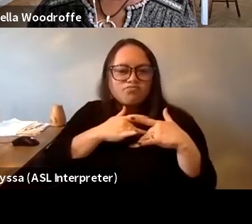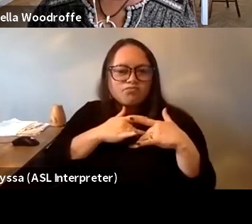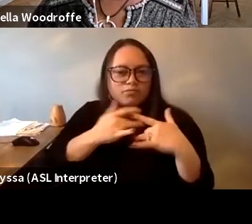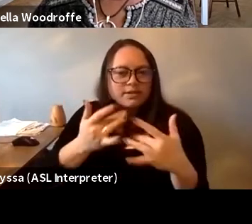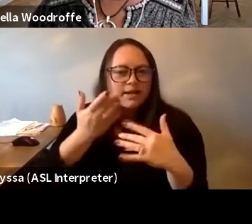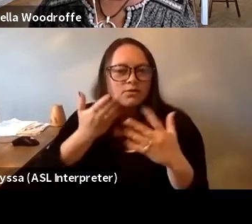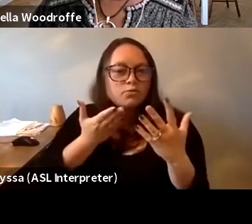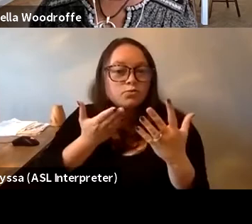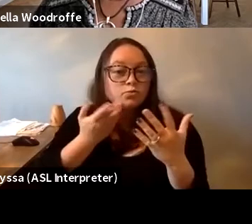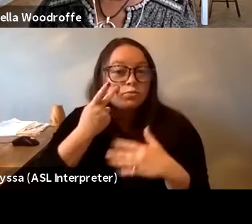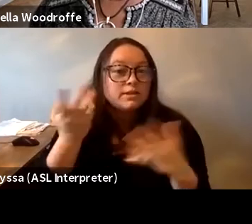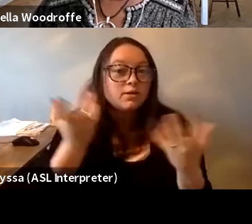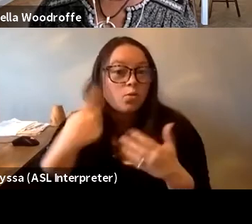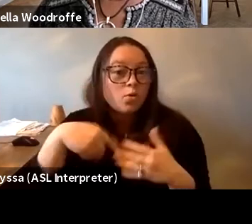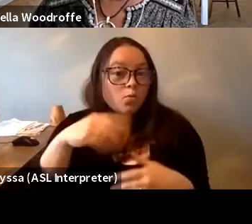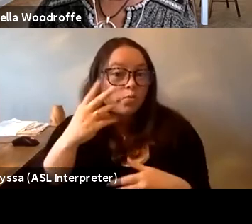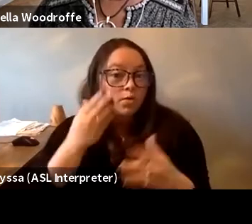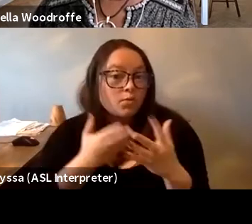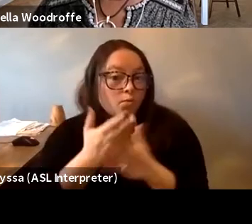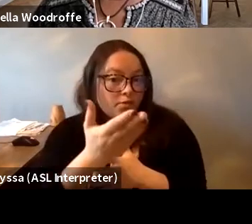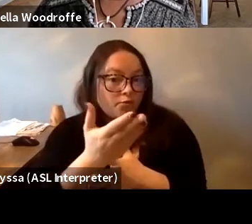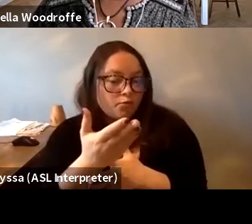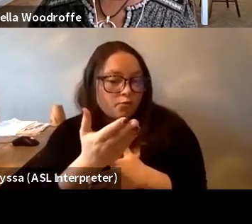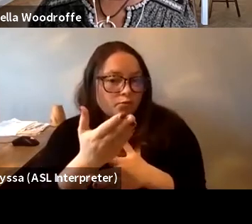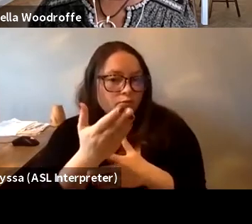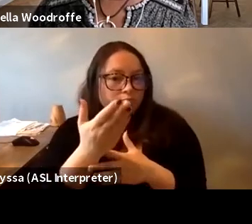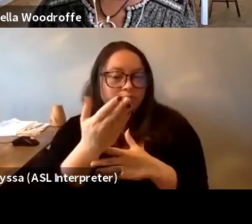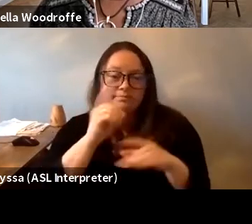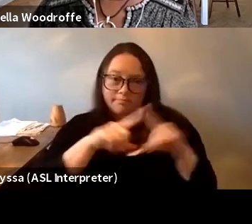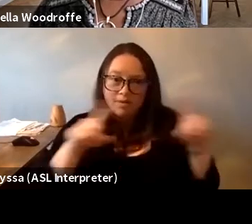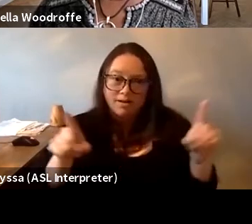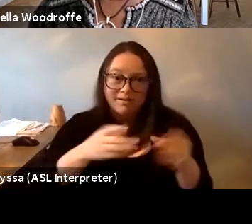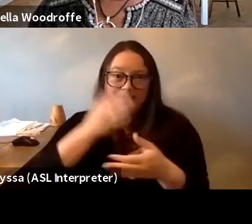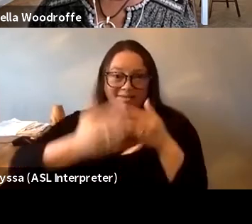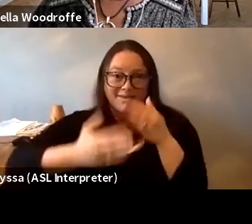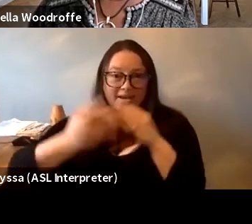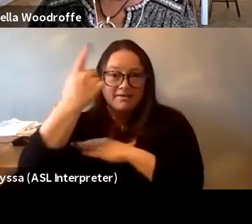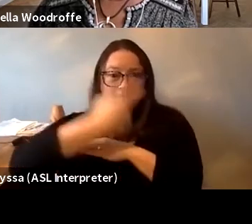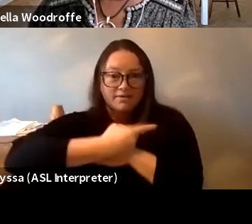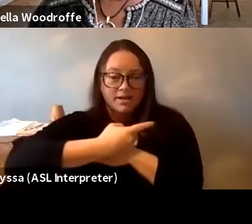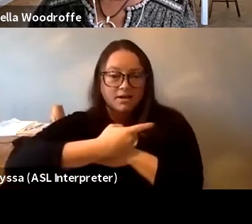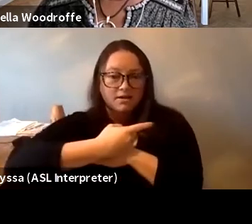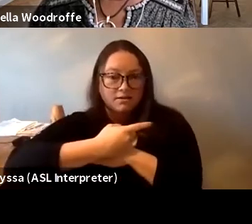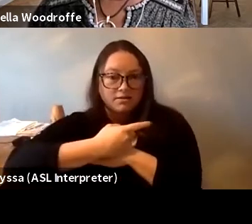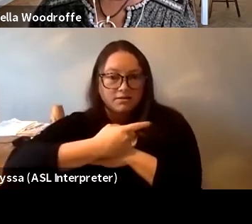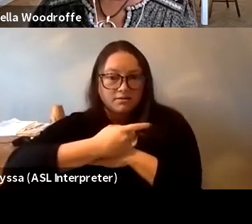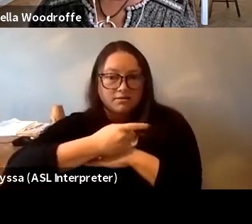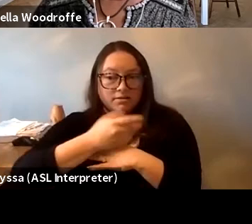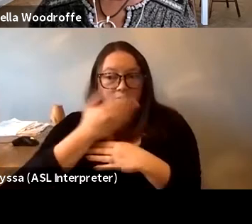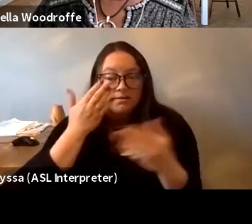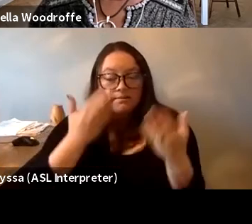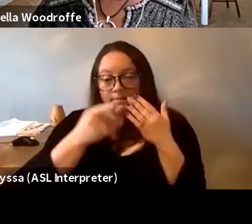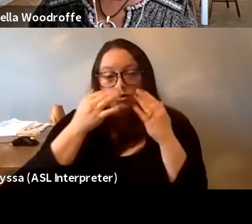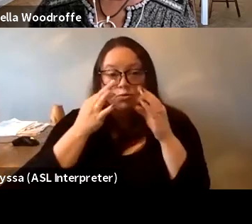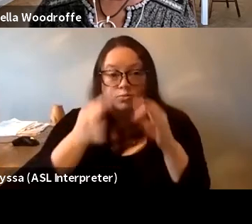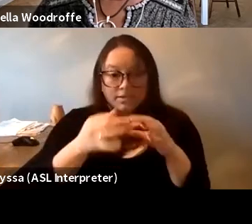the day, you'll come to a turning point that you may or may not go there anymore, because they're judgmental, none